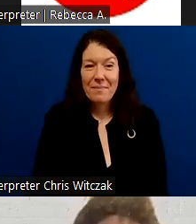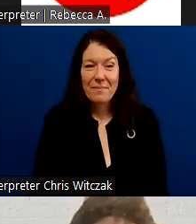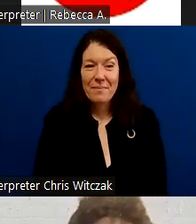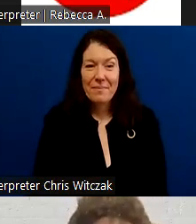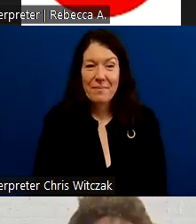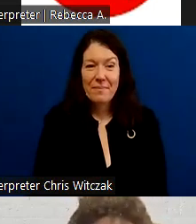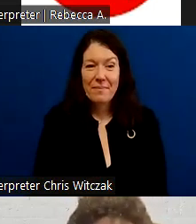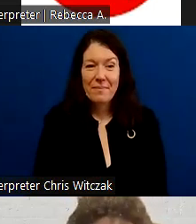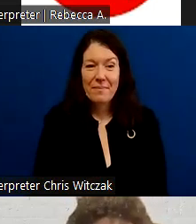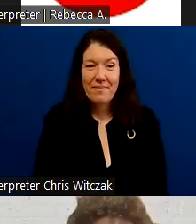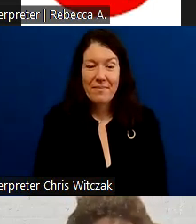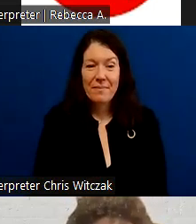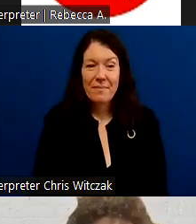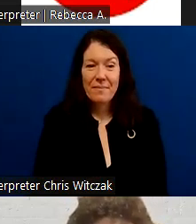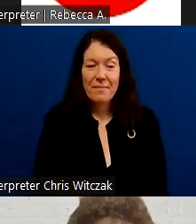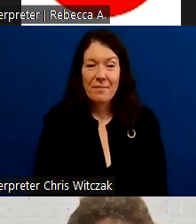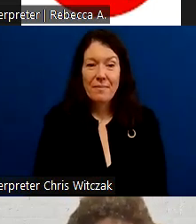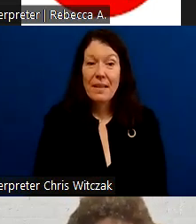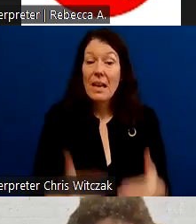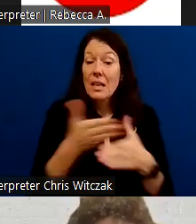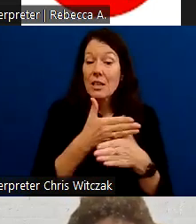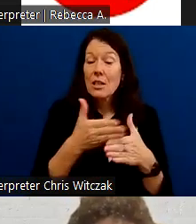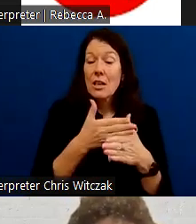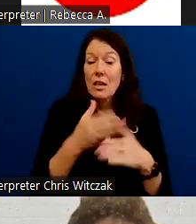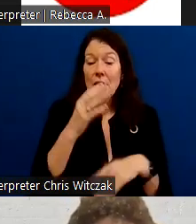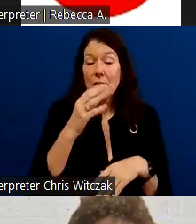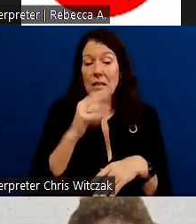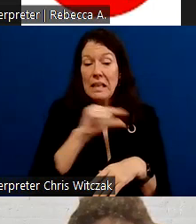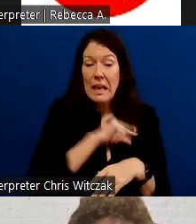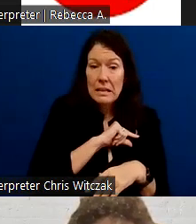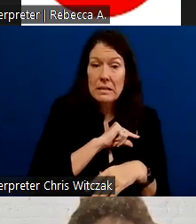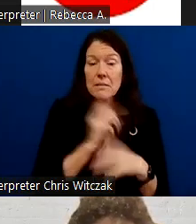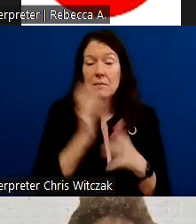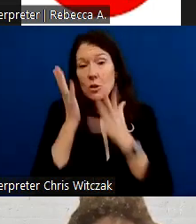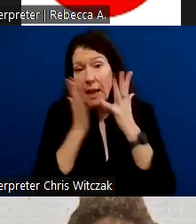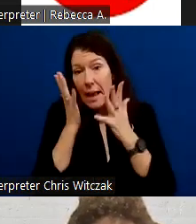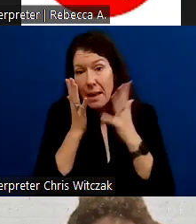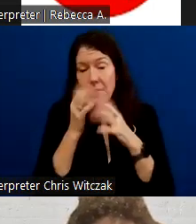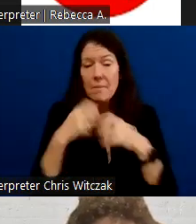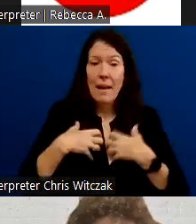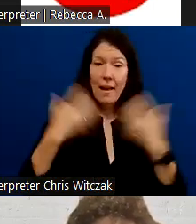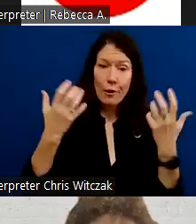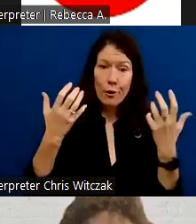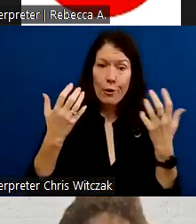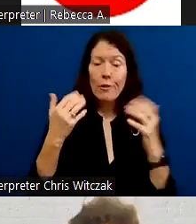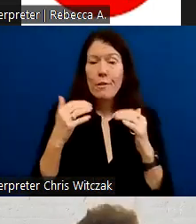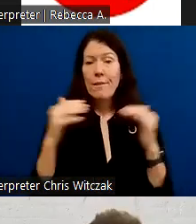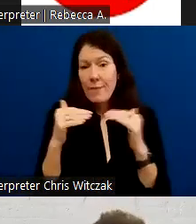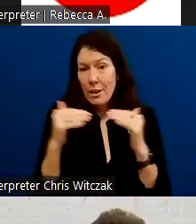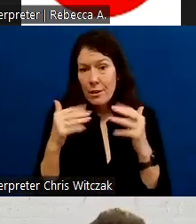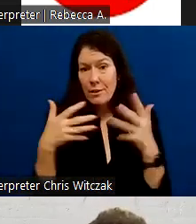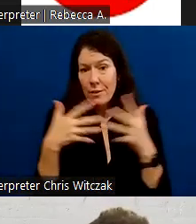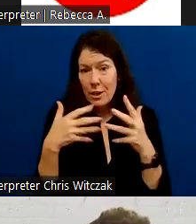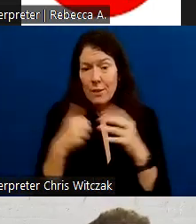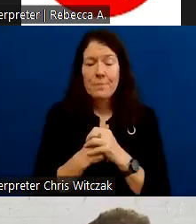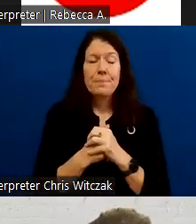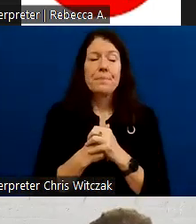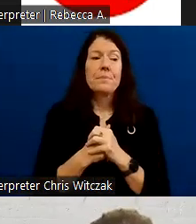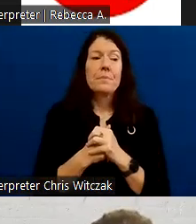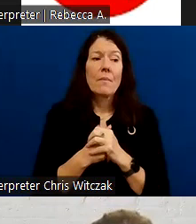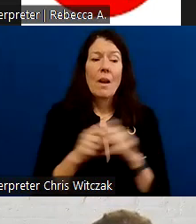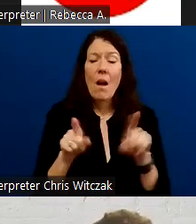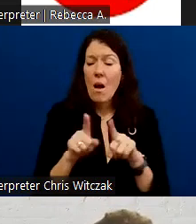she shares a feeling intense guilt, shame, anger, and fear she also shared that sometimes